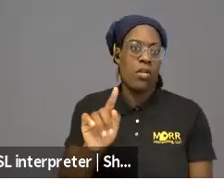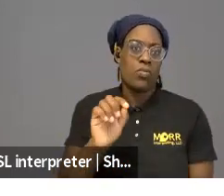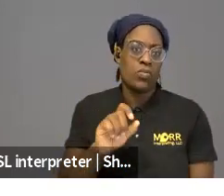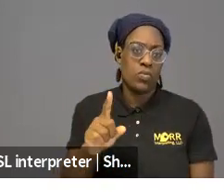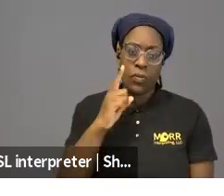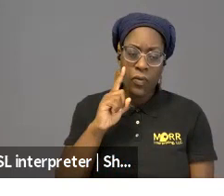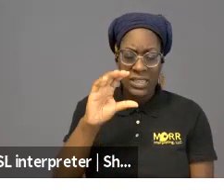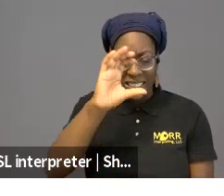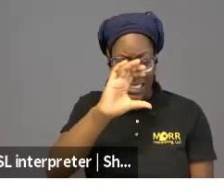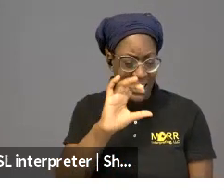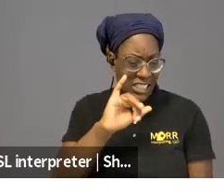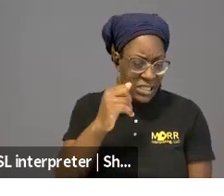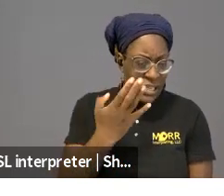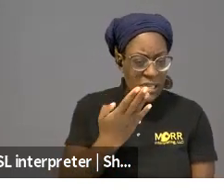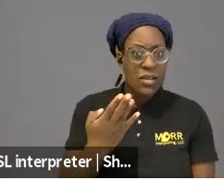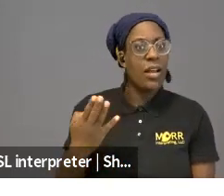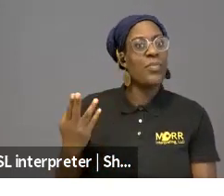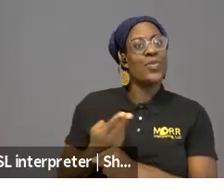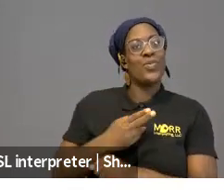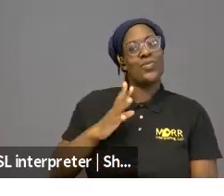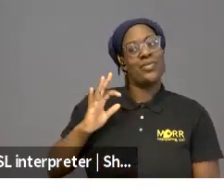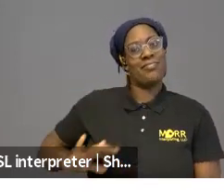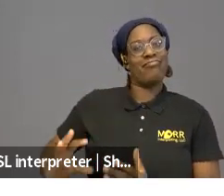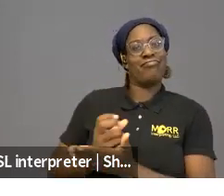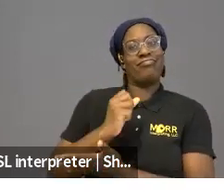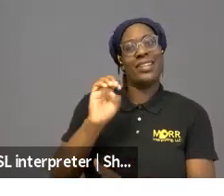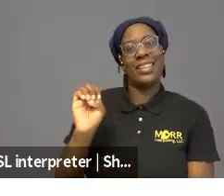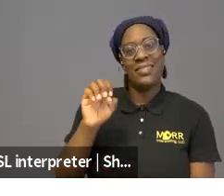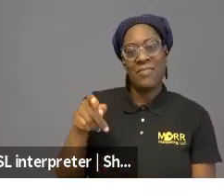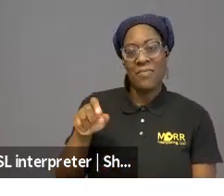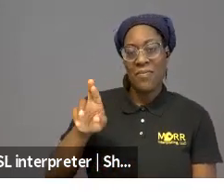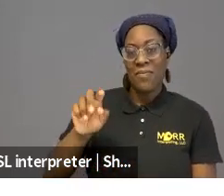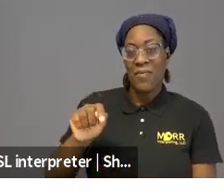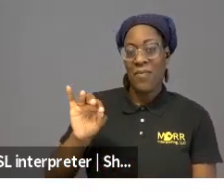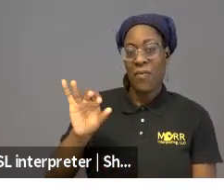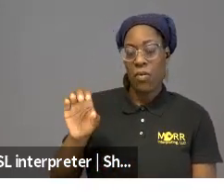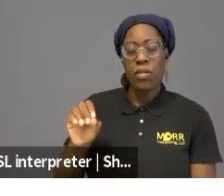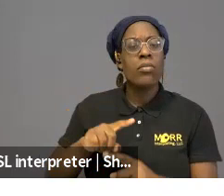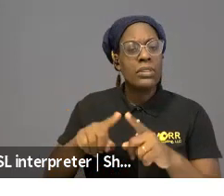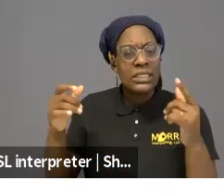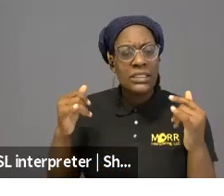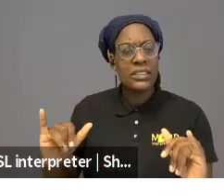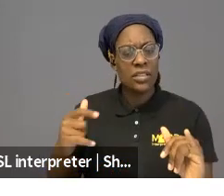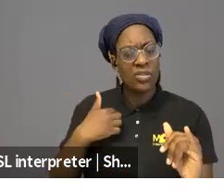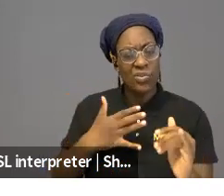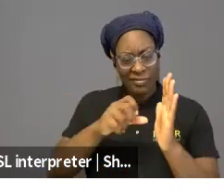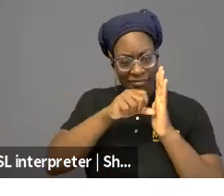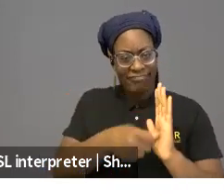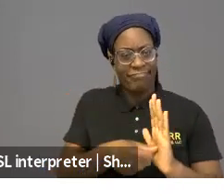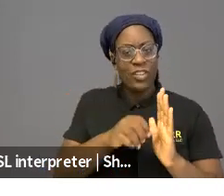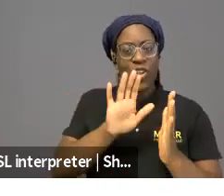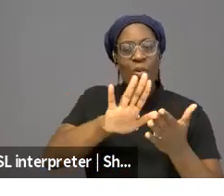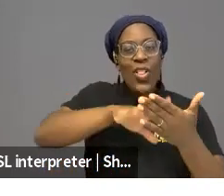the reflective practices and the learning that they encourage that we like to emphasize. We also